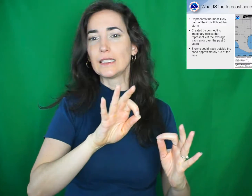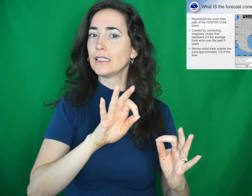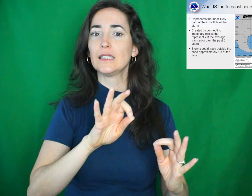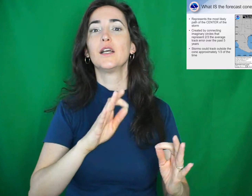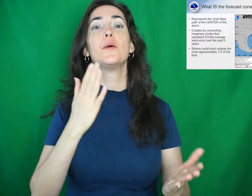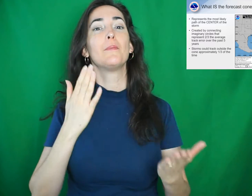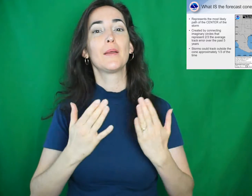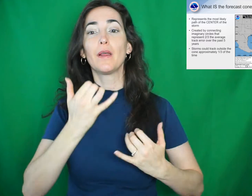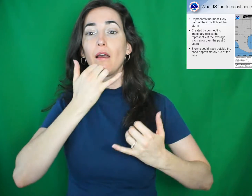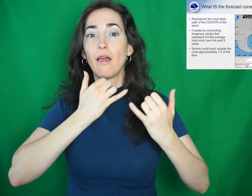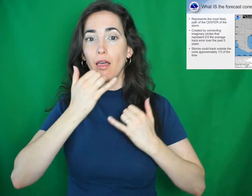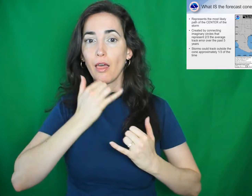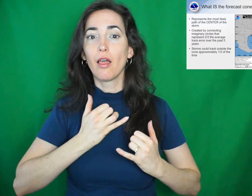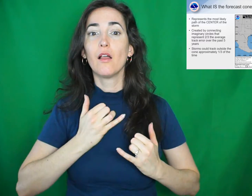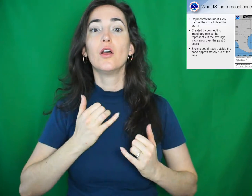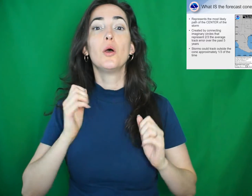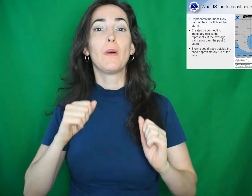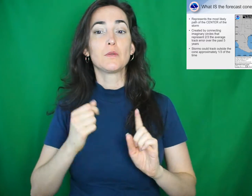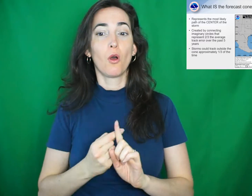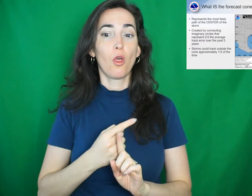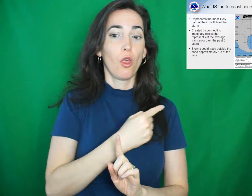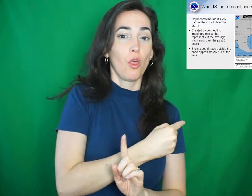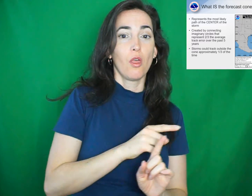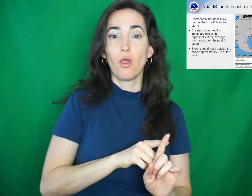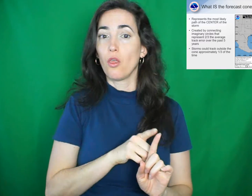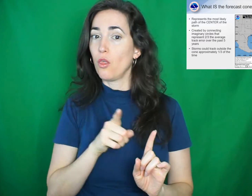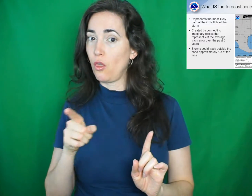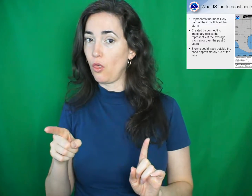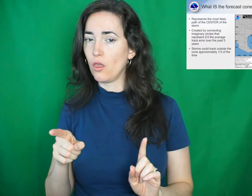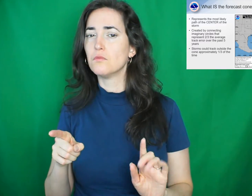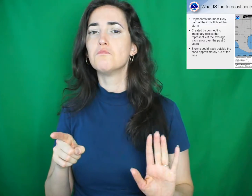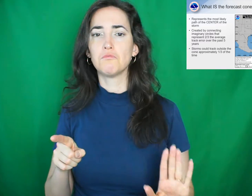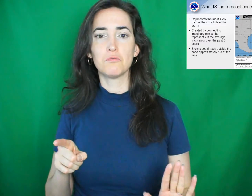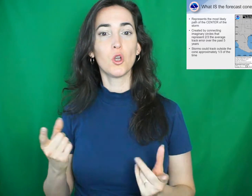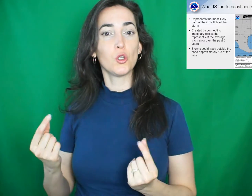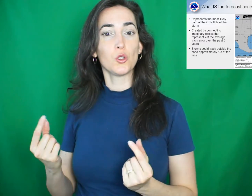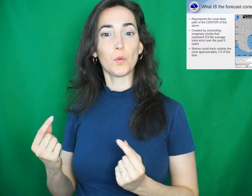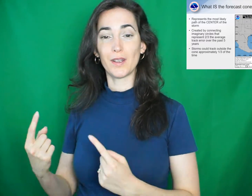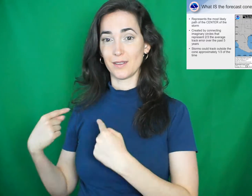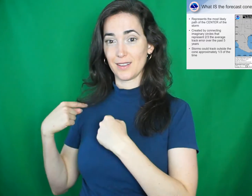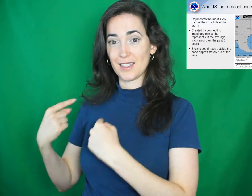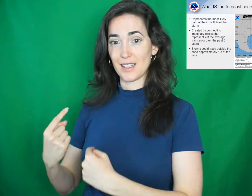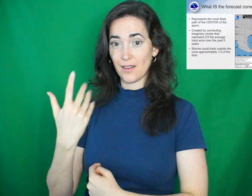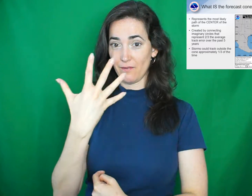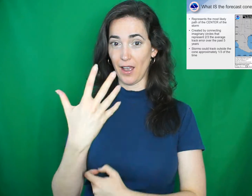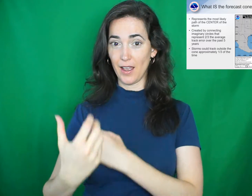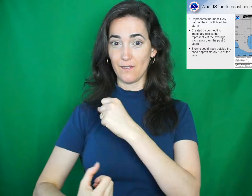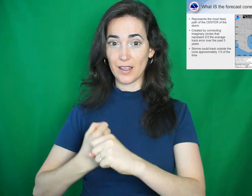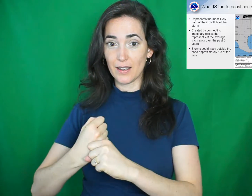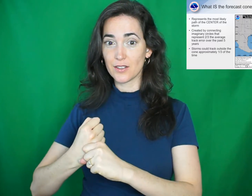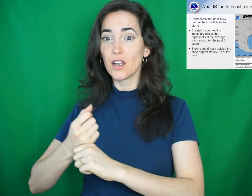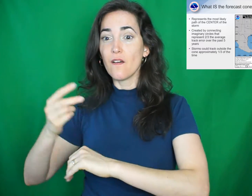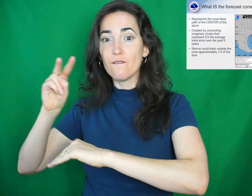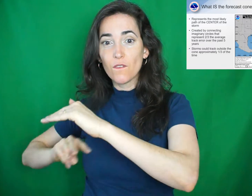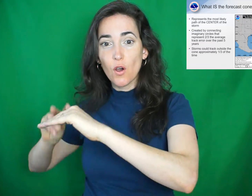An imaginary circle with a radius that represents ⅔ the average area over the past 5 years is drawn around each forecast point.